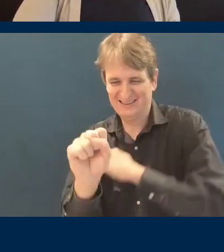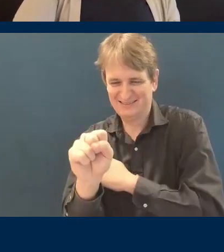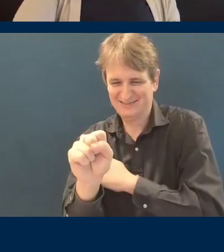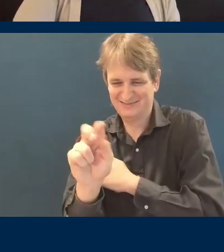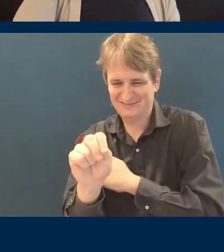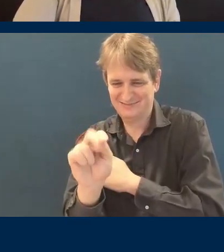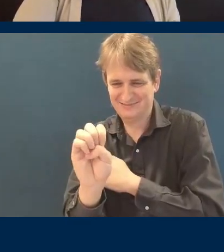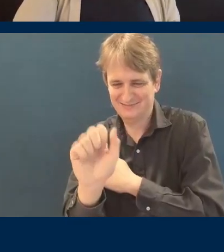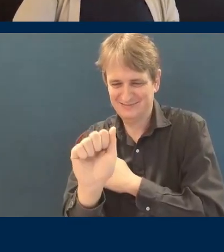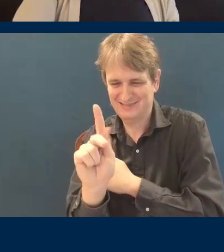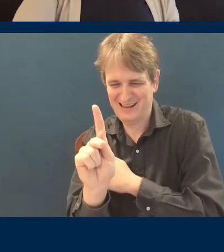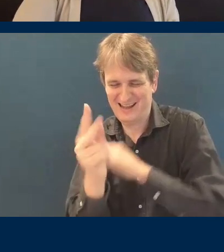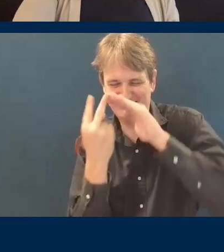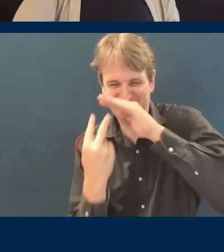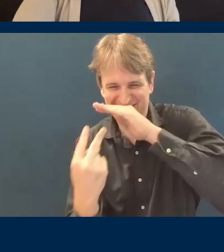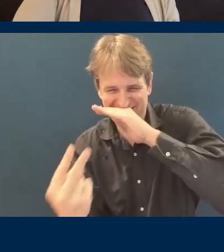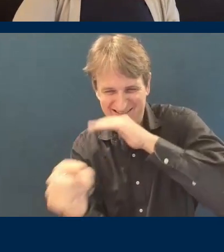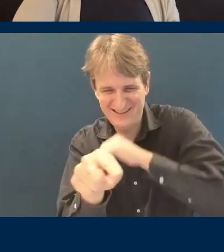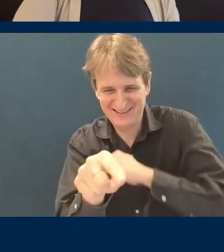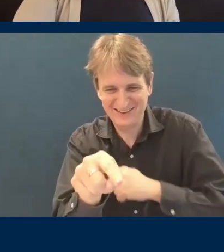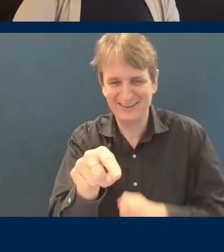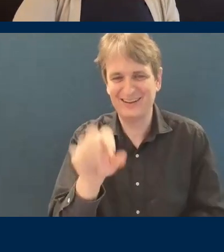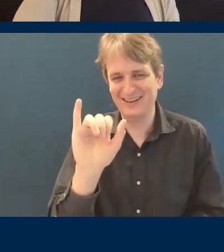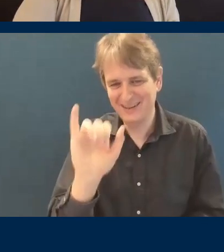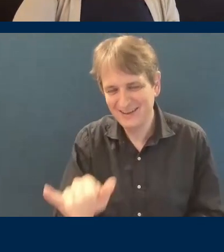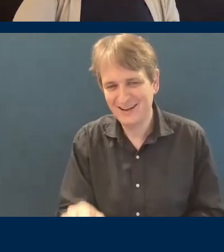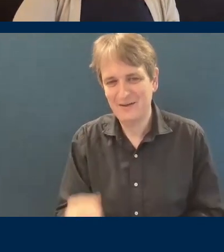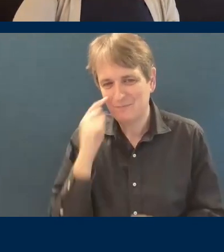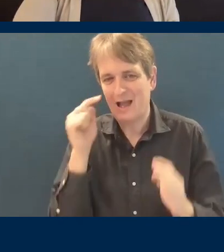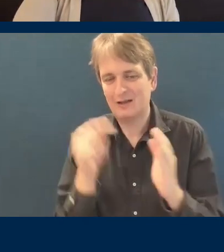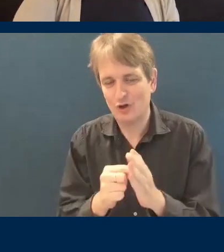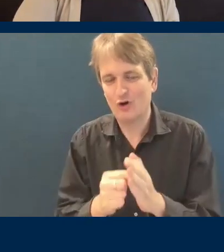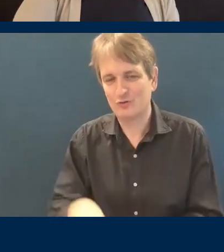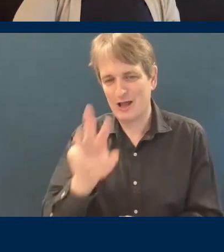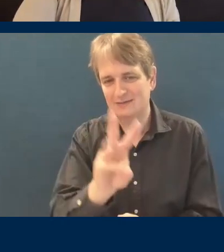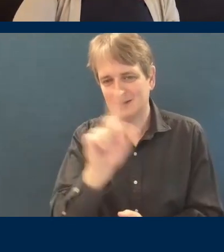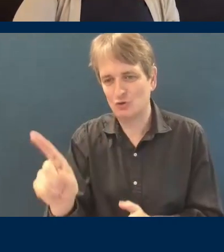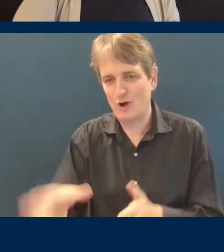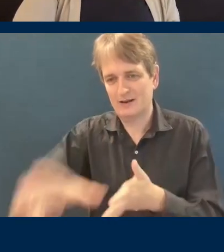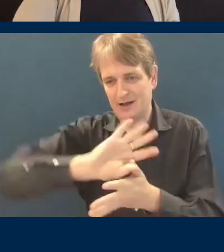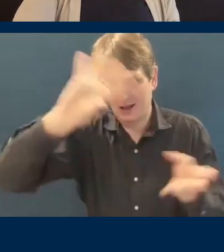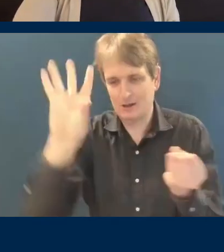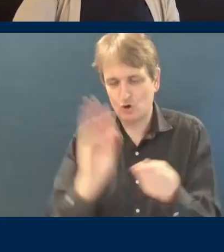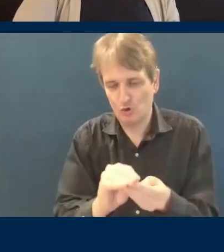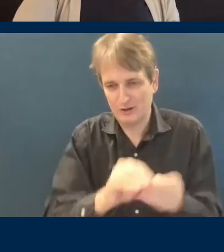So this is a little bit of a a sneak preview of what I'm going to be talking about at that conference?